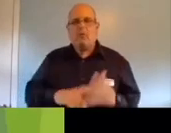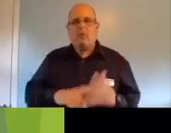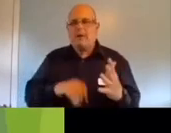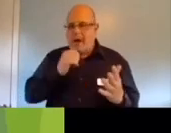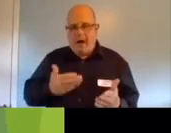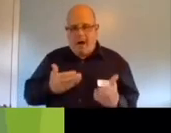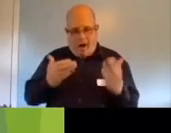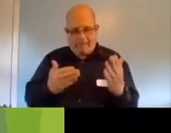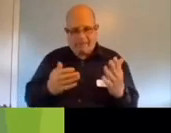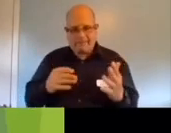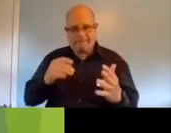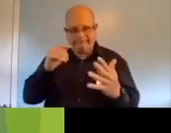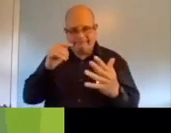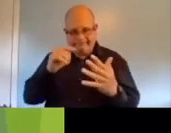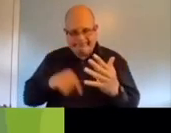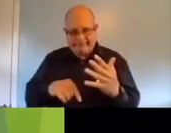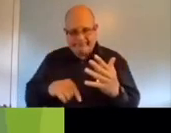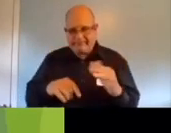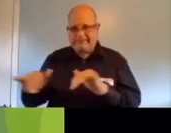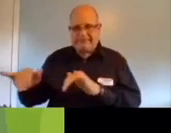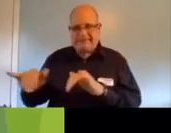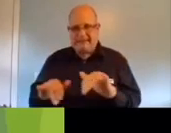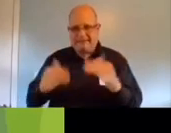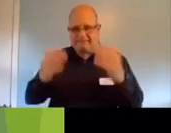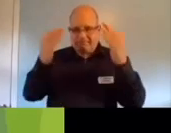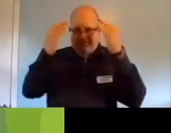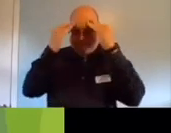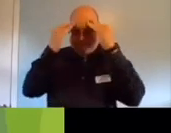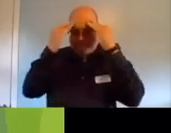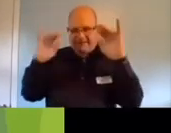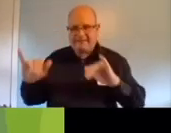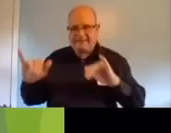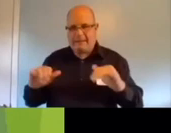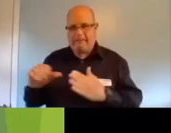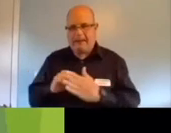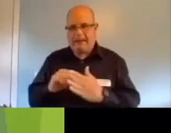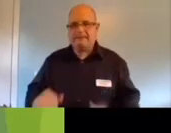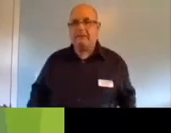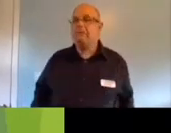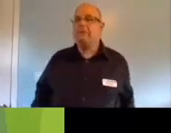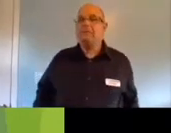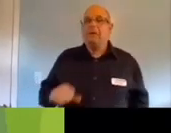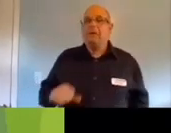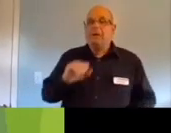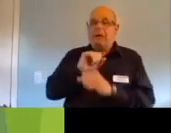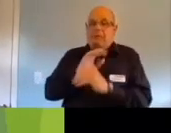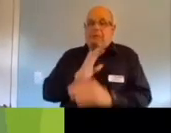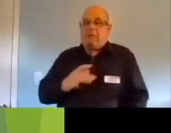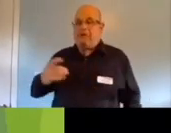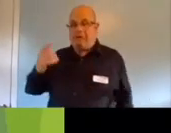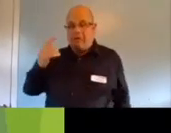There is nothing worse than an employee thinking, oh, I thought I could just come and go as